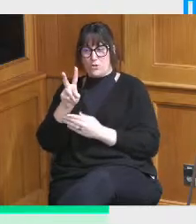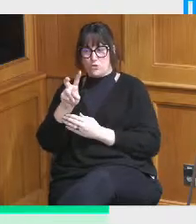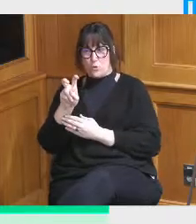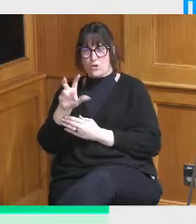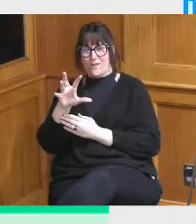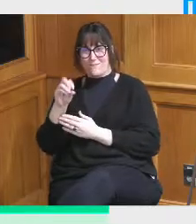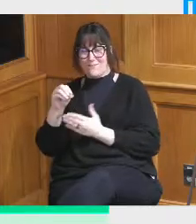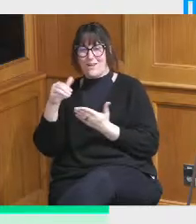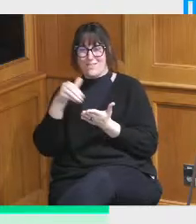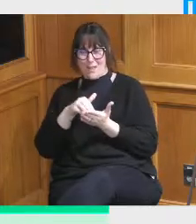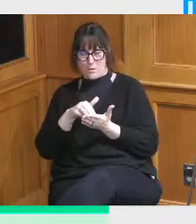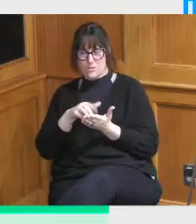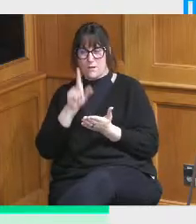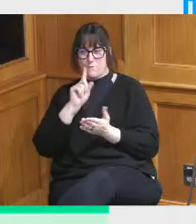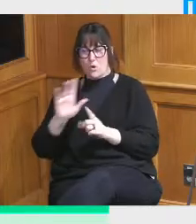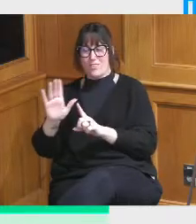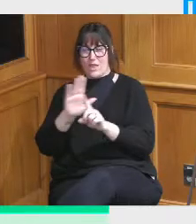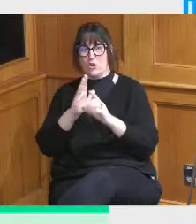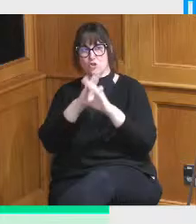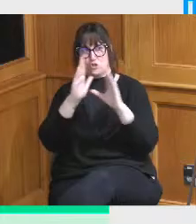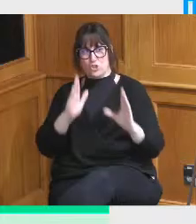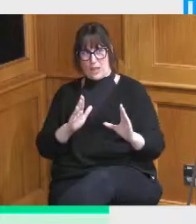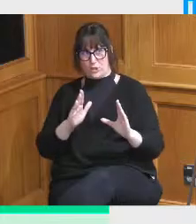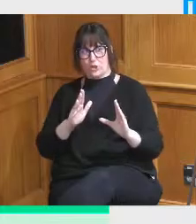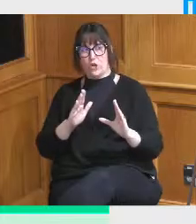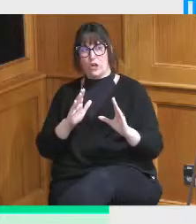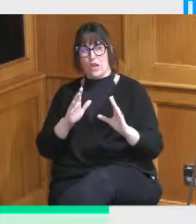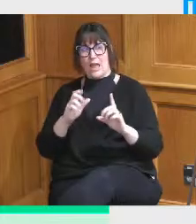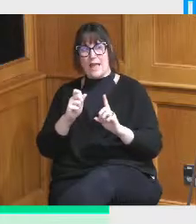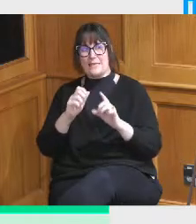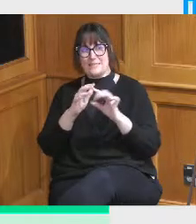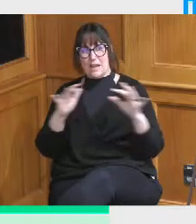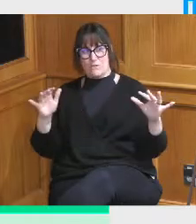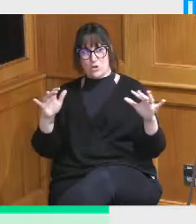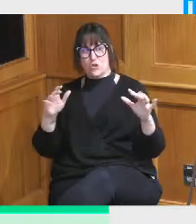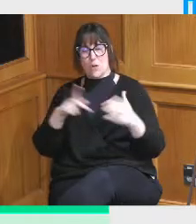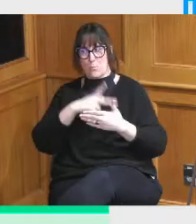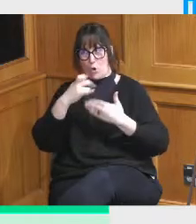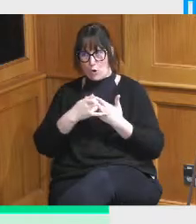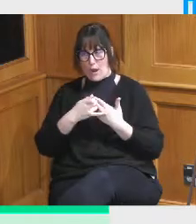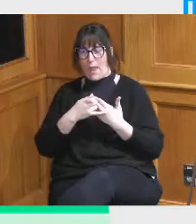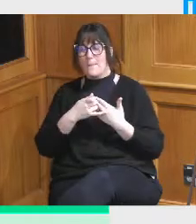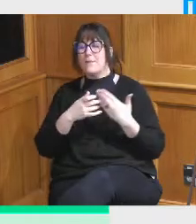their shelter diversion program that aims to help families find a new home offer up to six months of